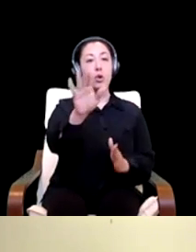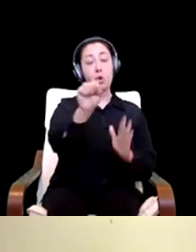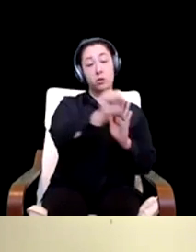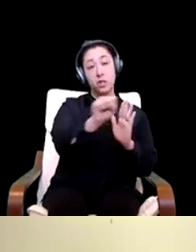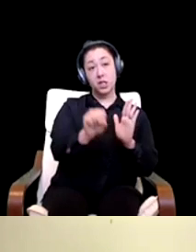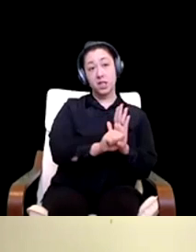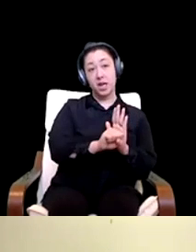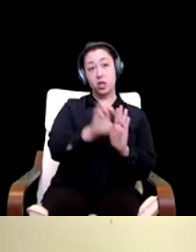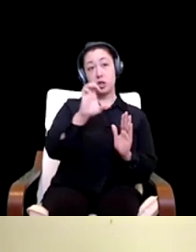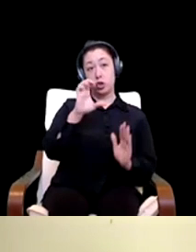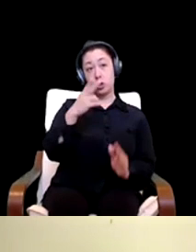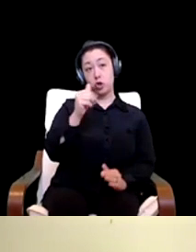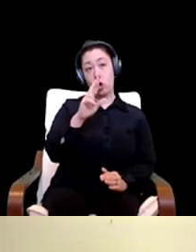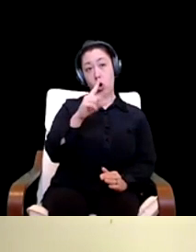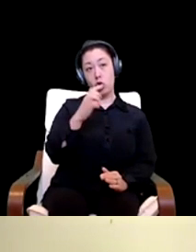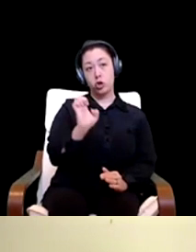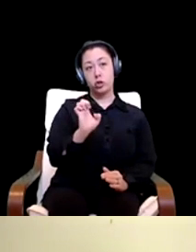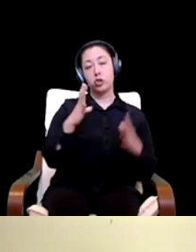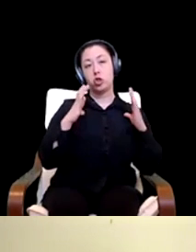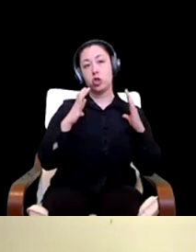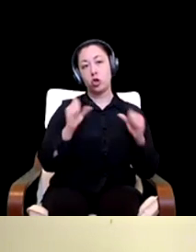or "other"